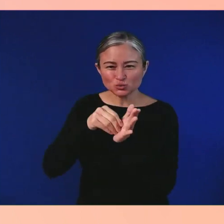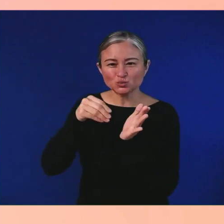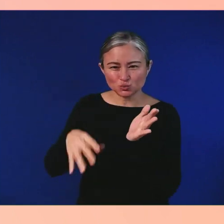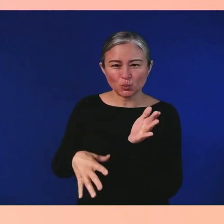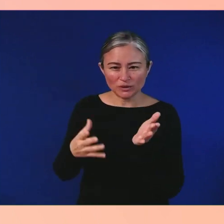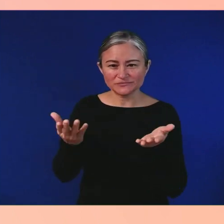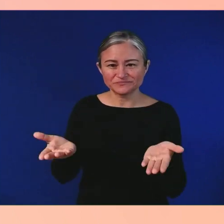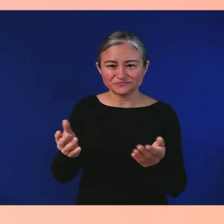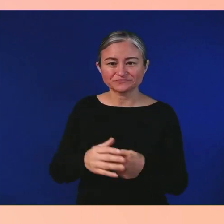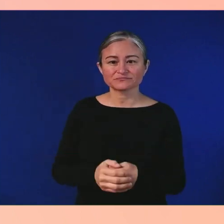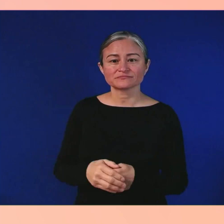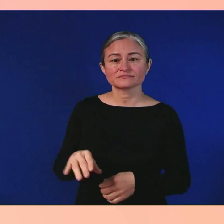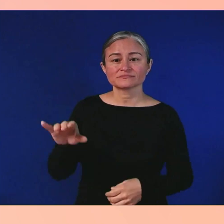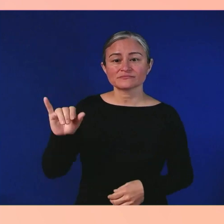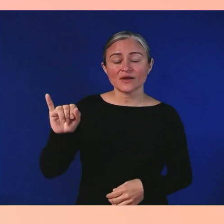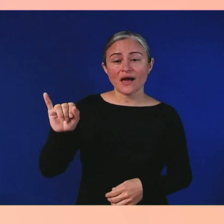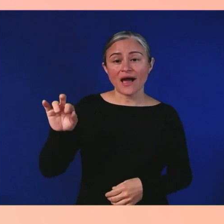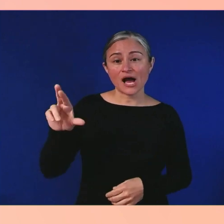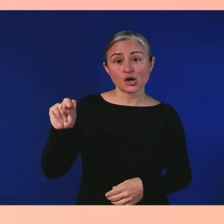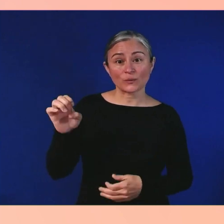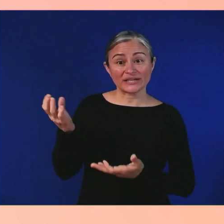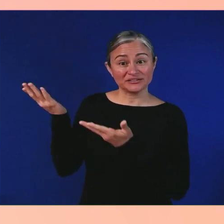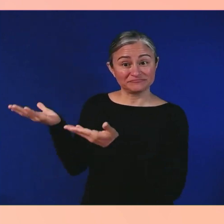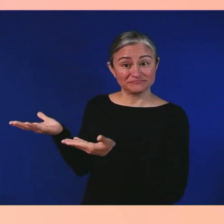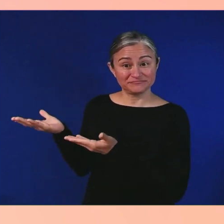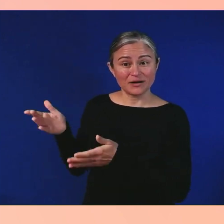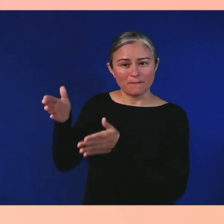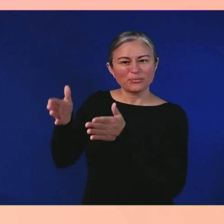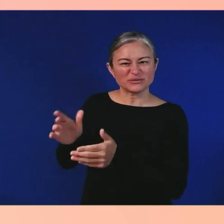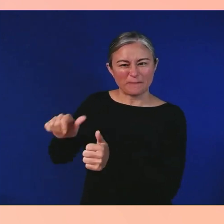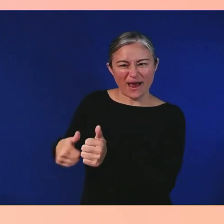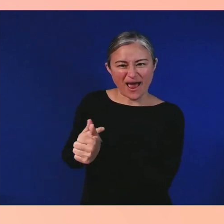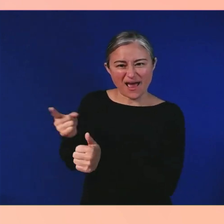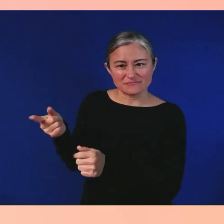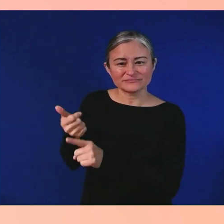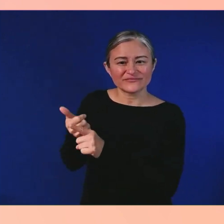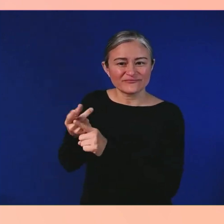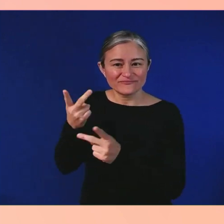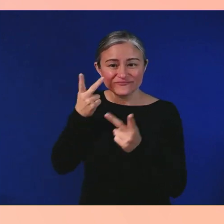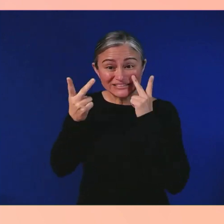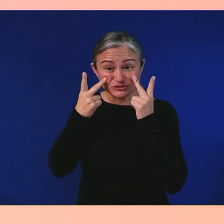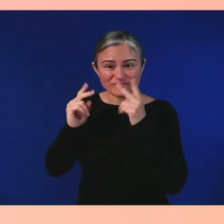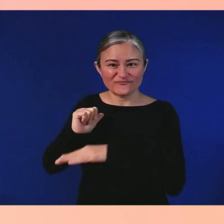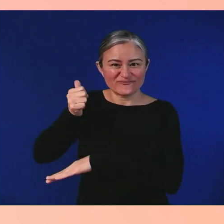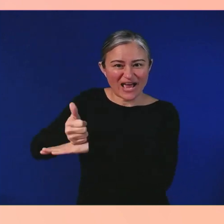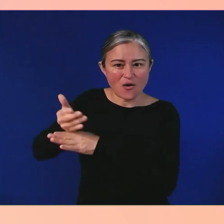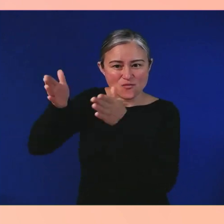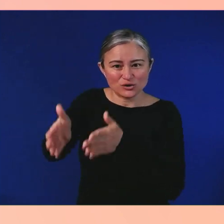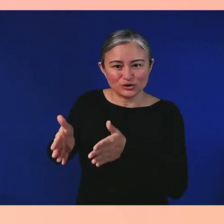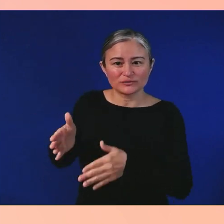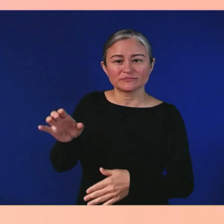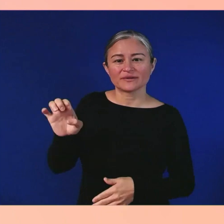She is the founder of inABLE, an organization bringing accessibility to people with disabilities in Africa,